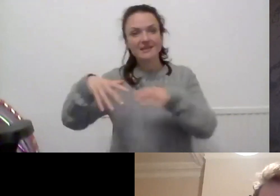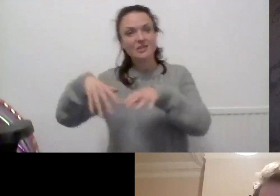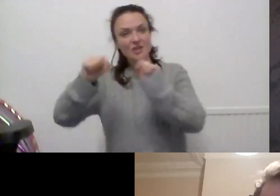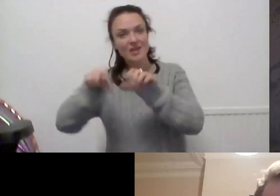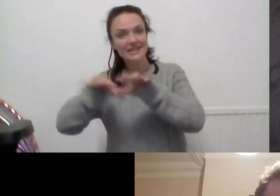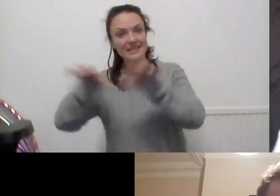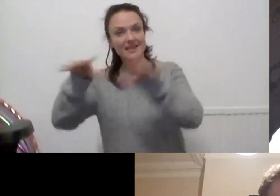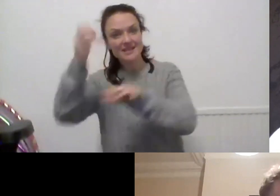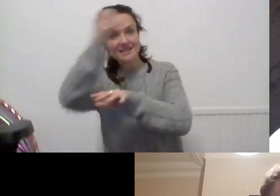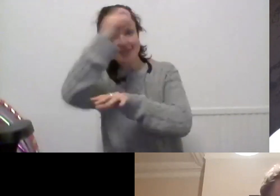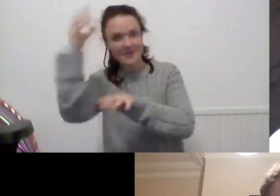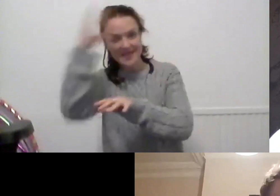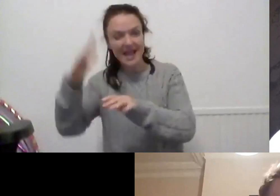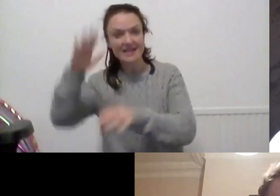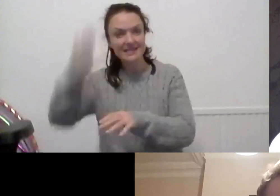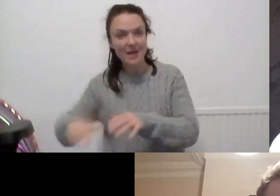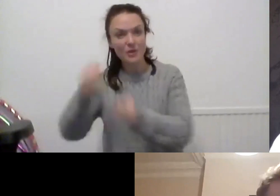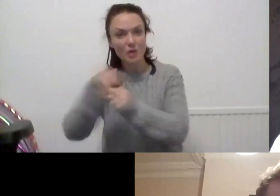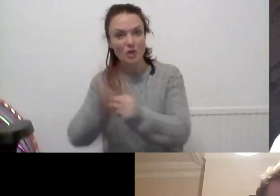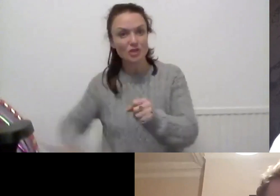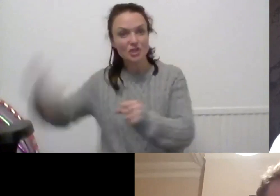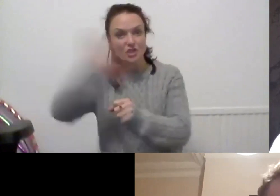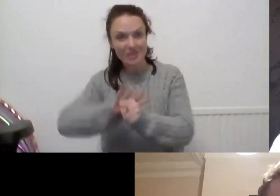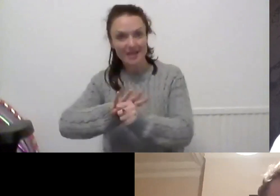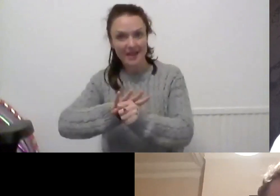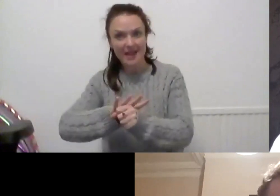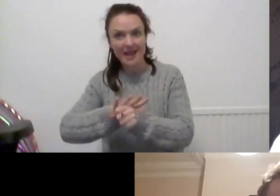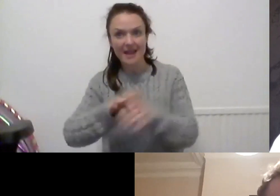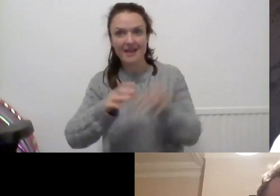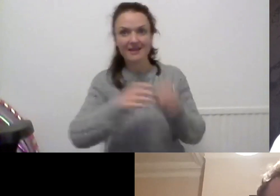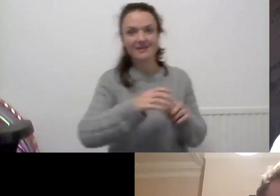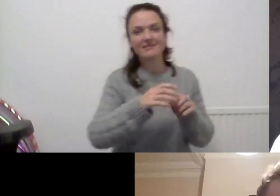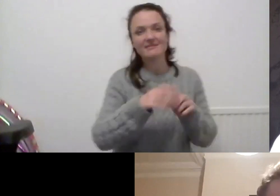And of course, we started with the government advice group. So that was initially people in care